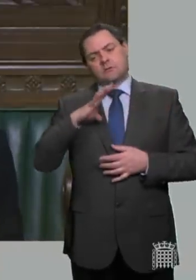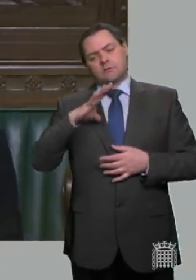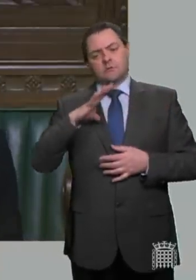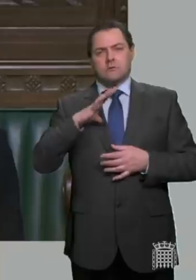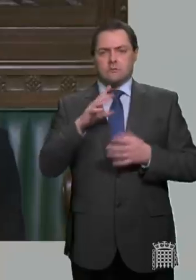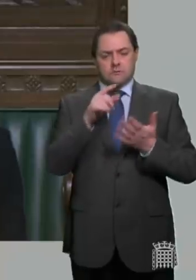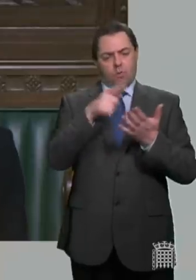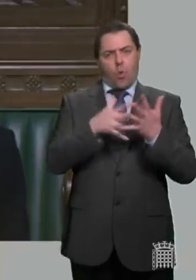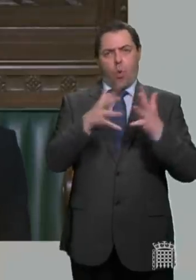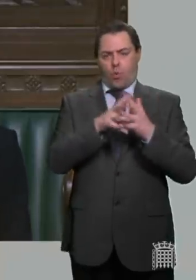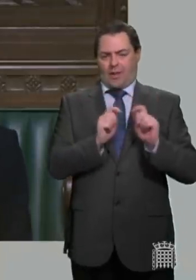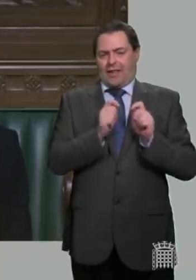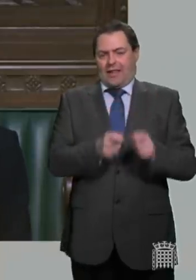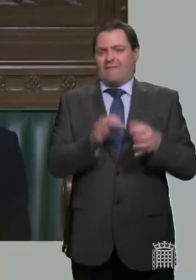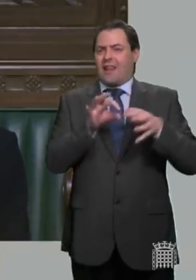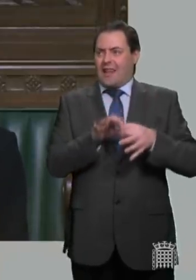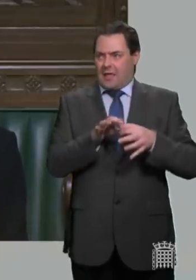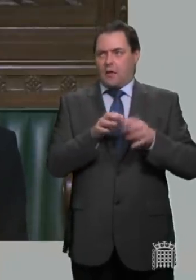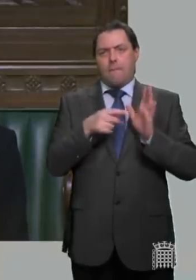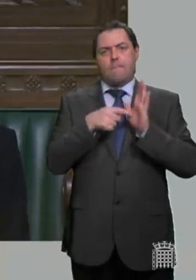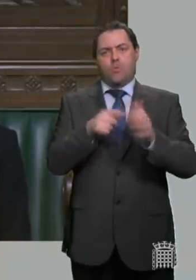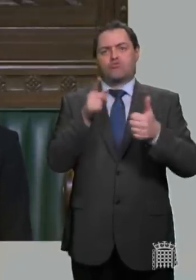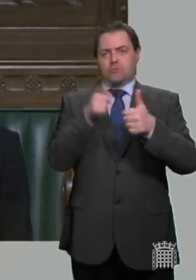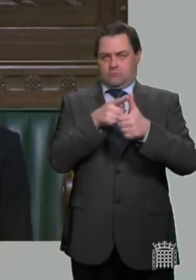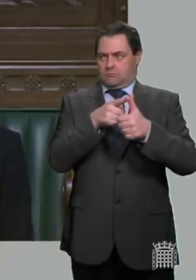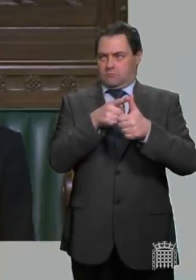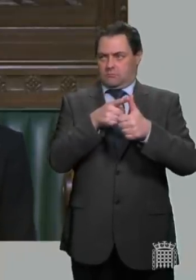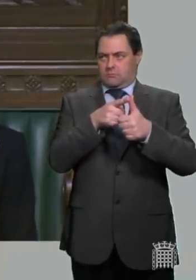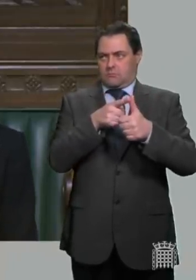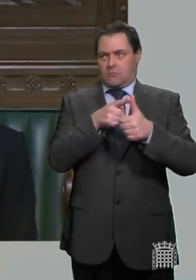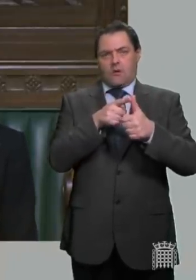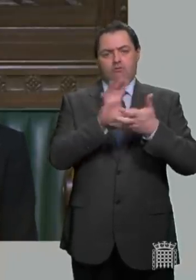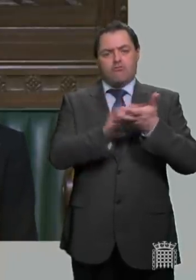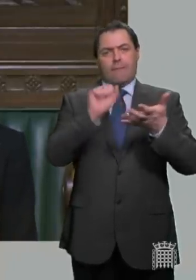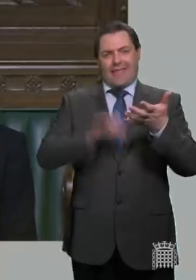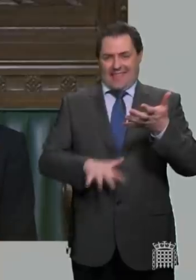shall be given to the following motions: — (a) Repeal of provisions relating to the Interest